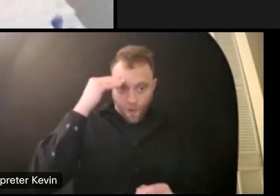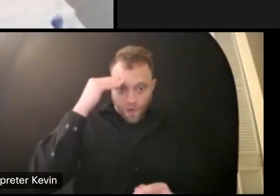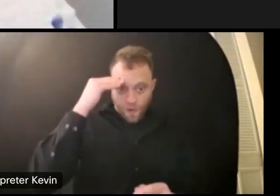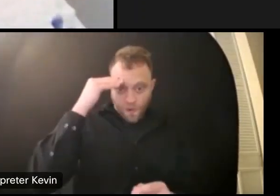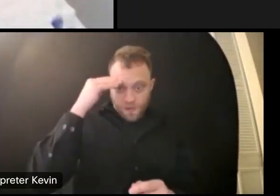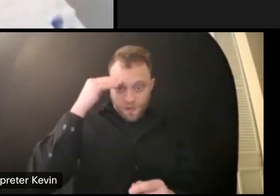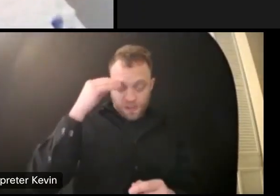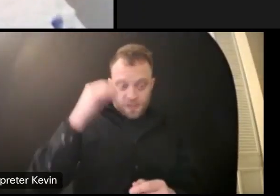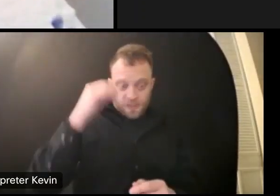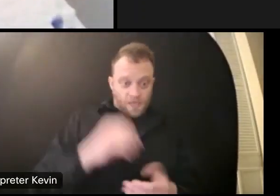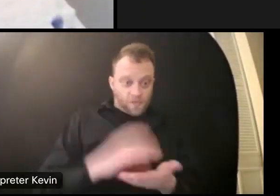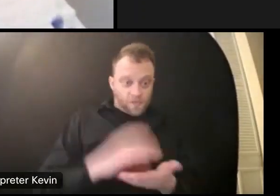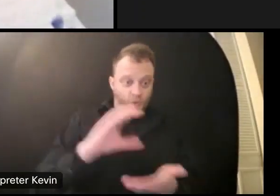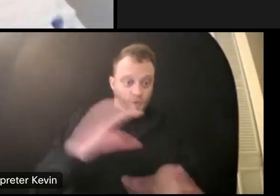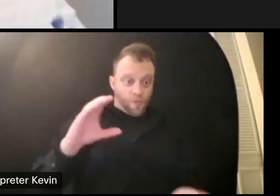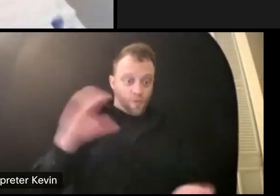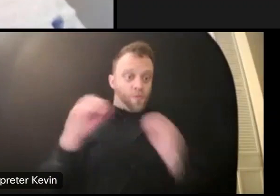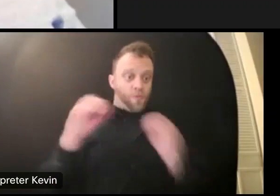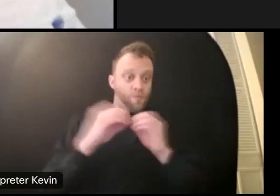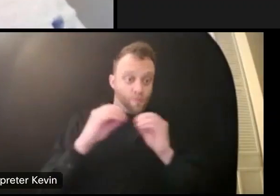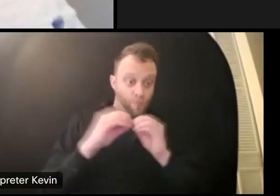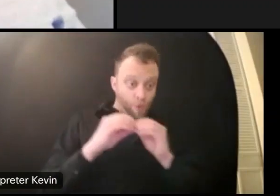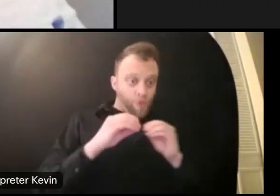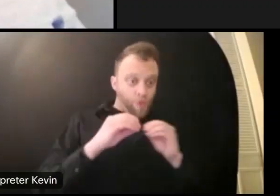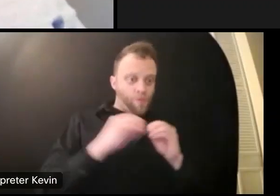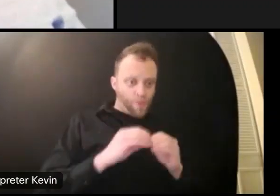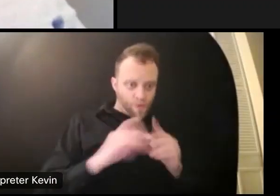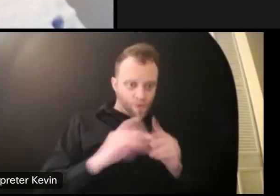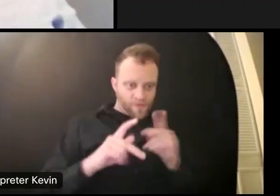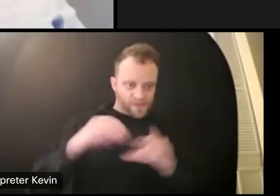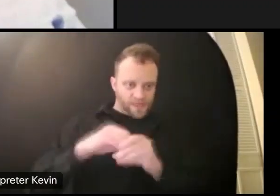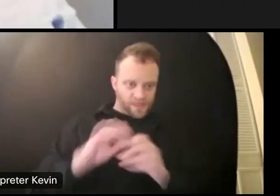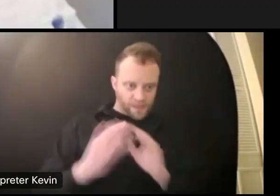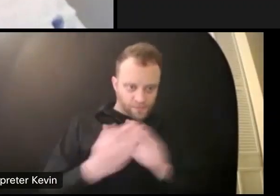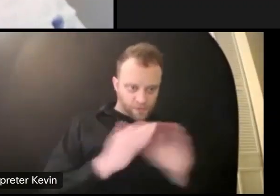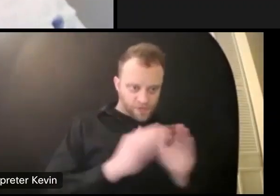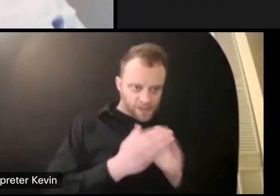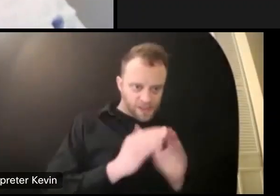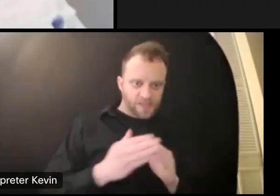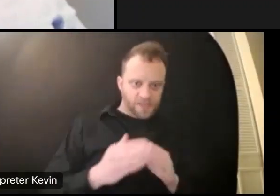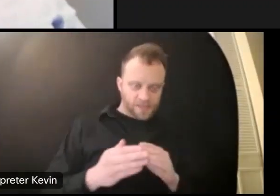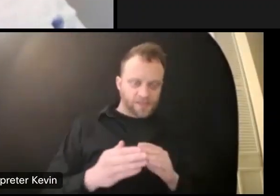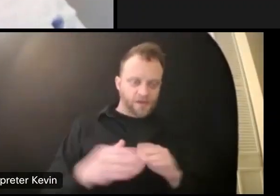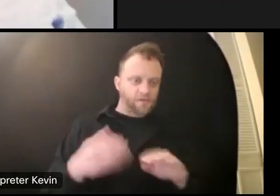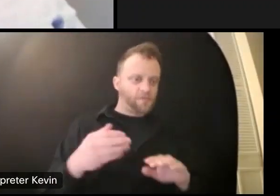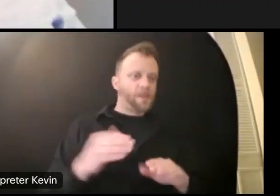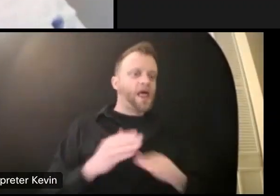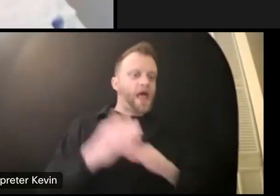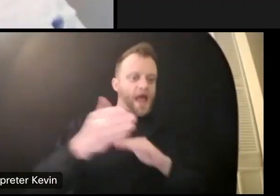Member Districts in addition to the six new ANCs and coming off of redistricting which has